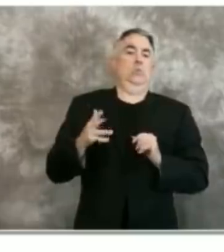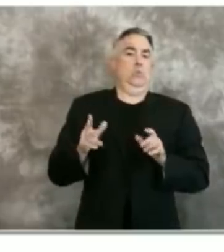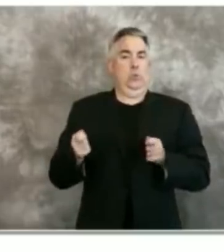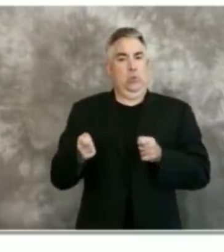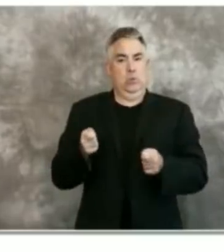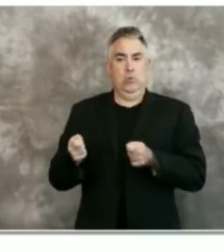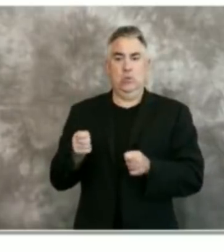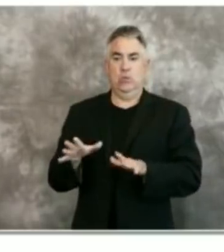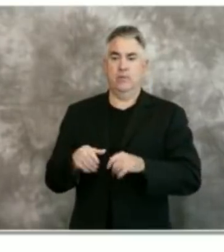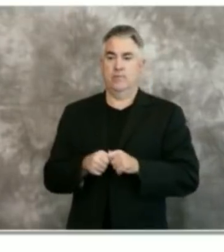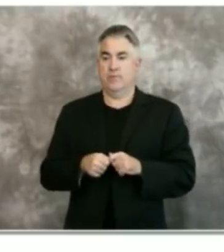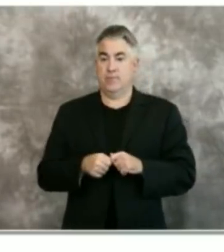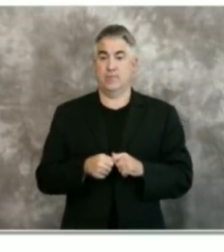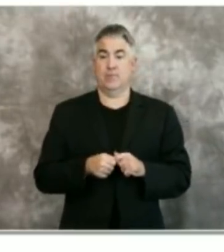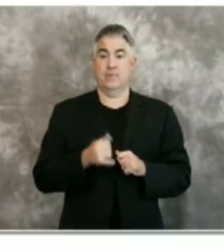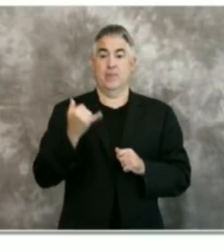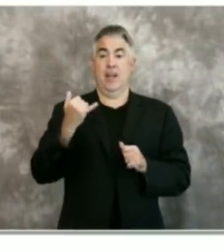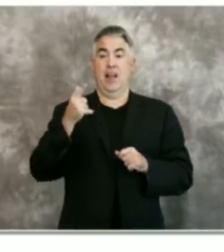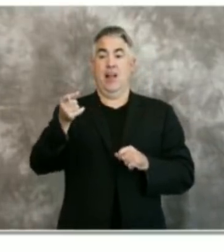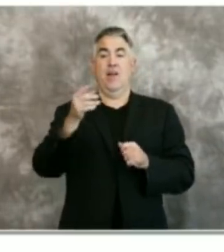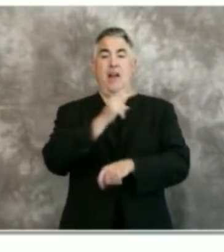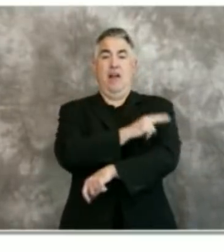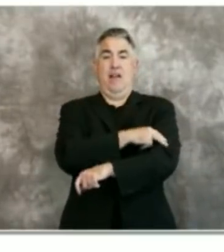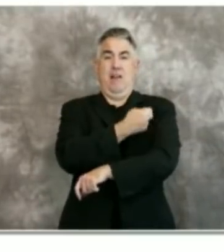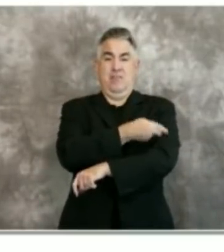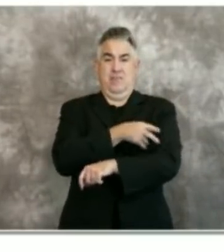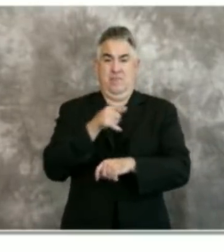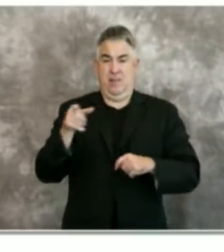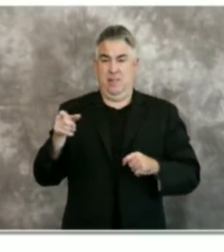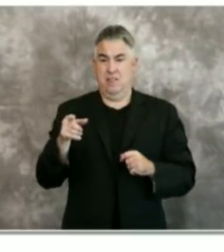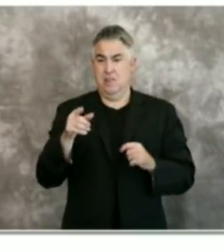CERTAINLY BETTER NUMBERS TODAY PREVIOUSLY. AT LITTLE DAY